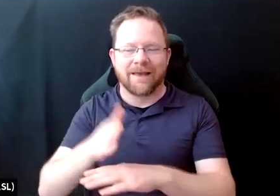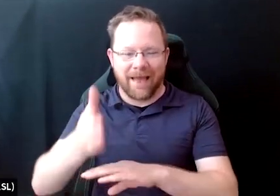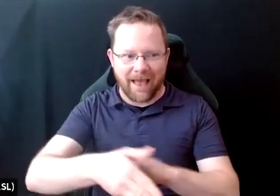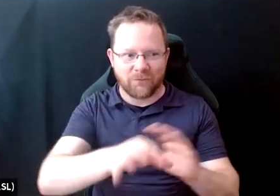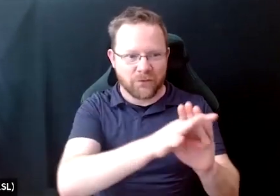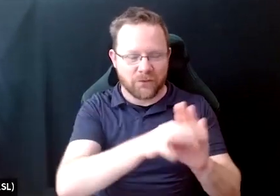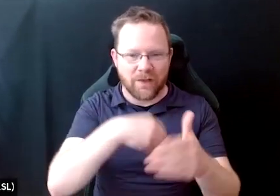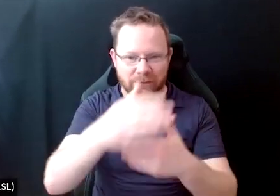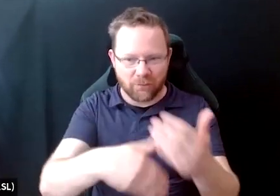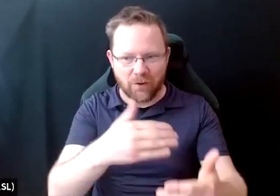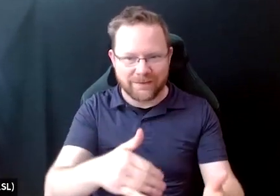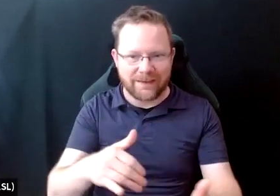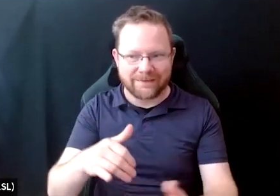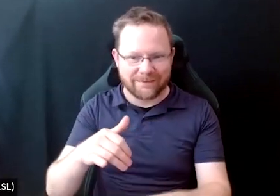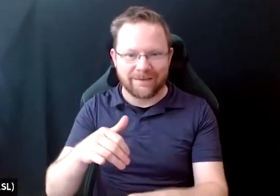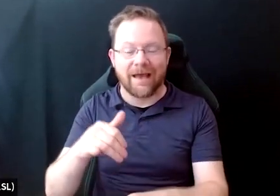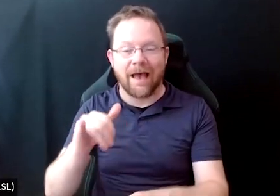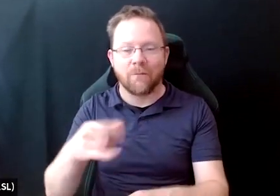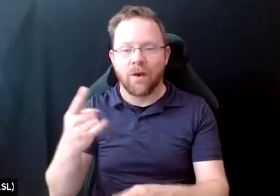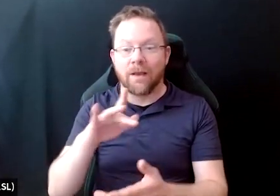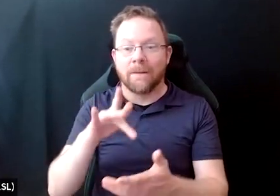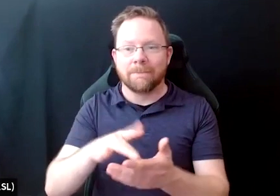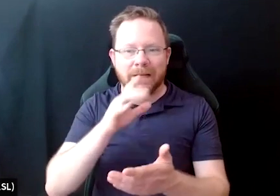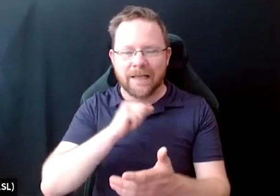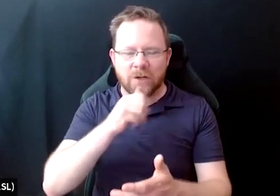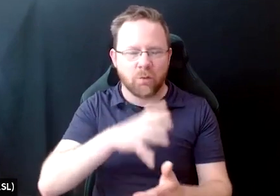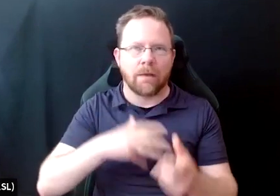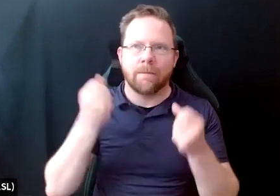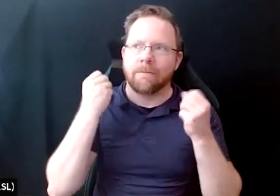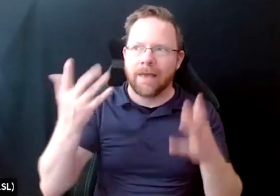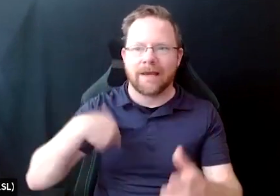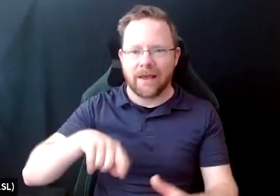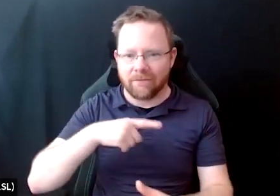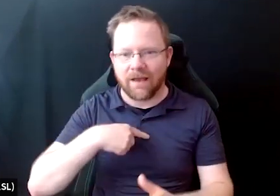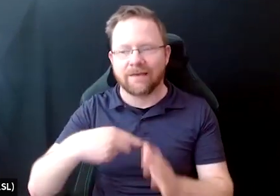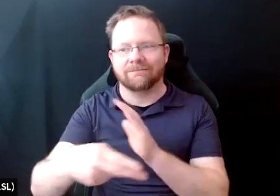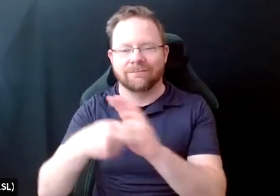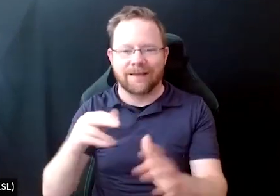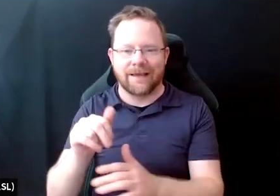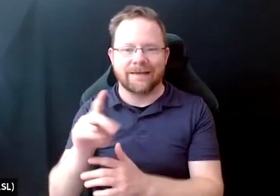I'm one of the thousands of middle-aged women who were diagnosed with ADHD during the pandemic.